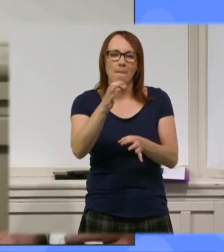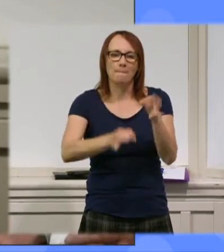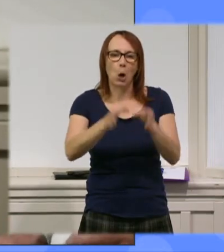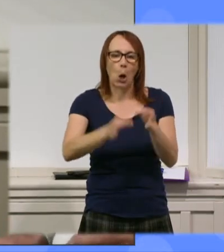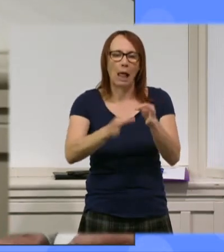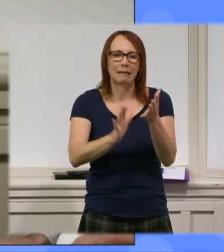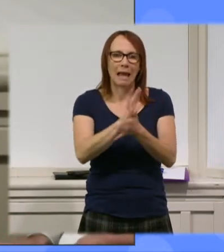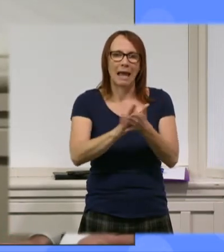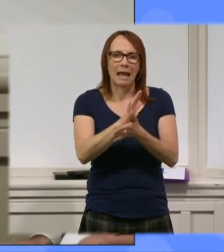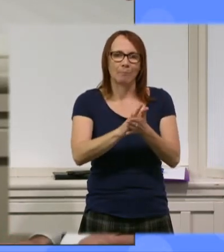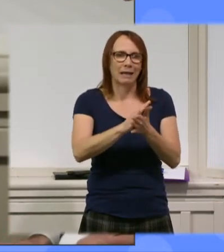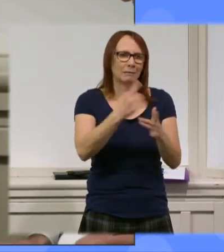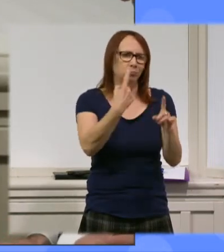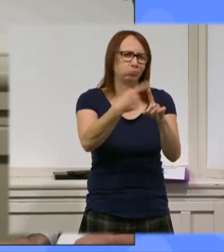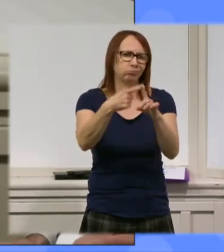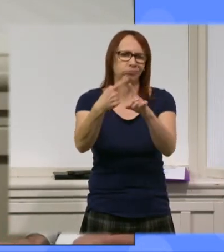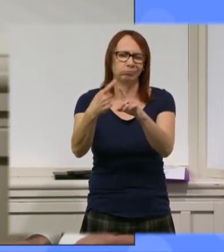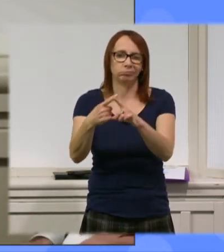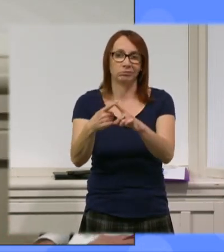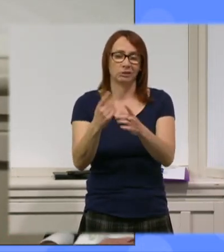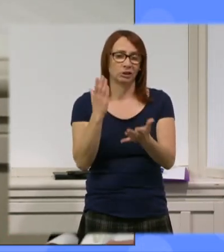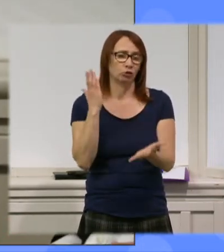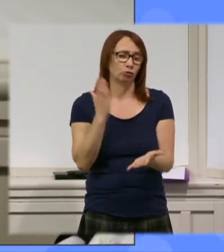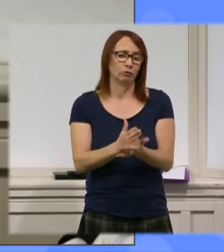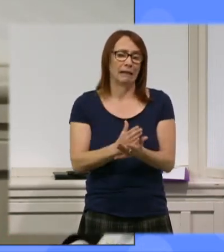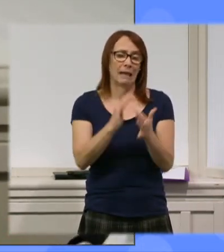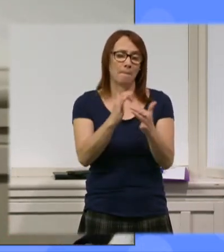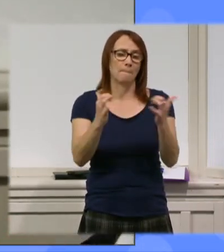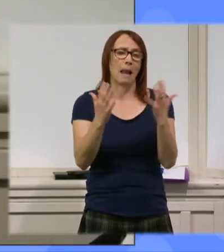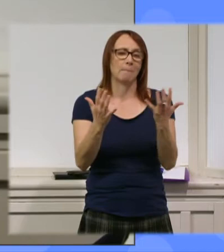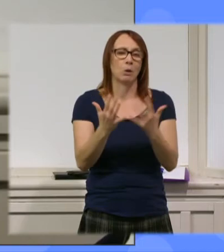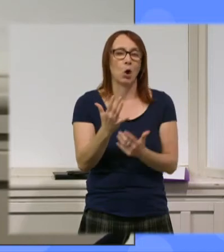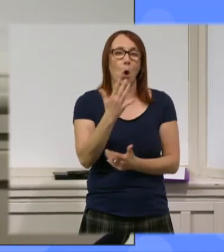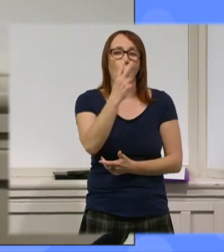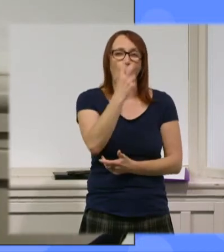diverse Parliament our Parliament's are still largely older richer white men and